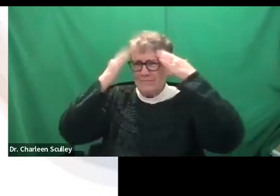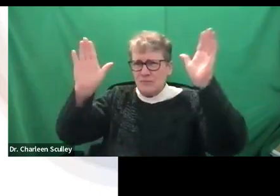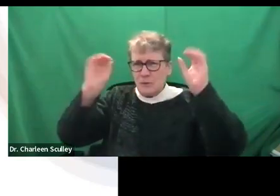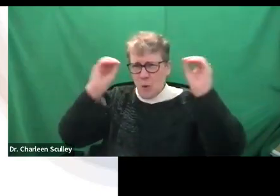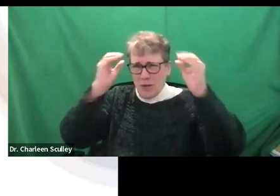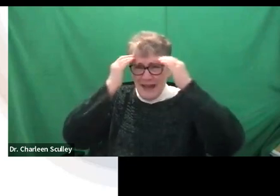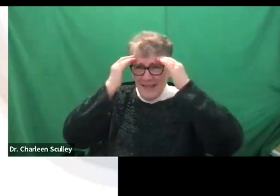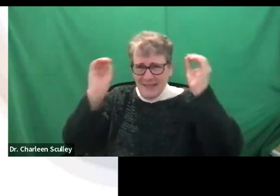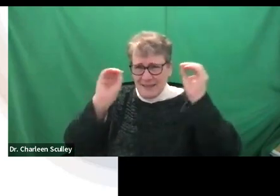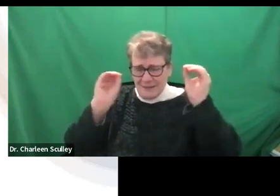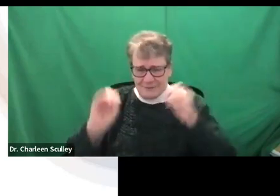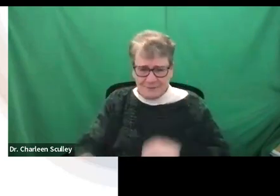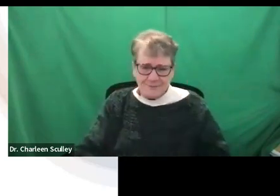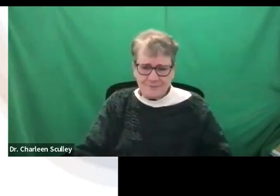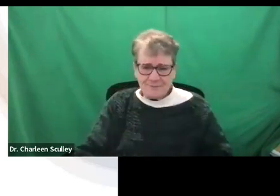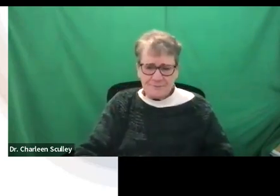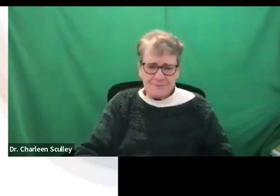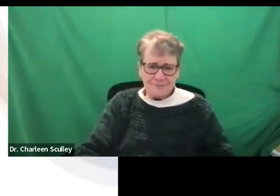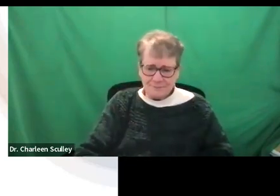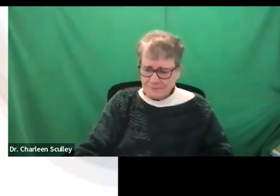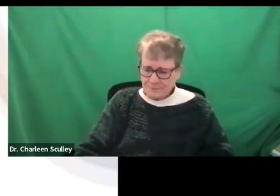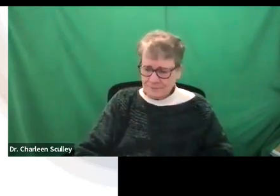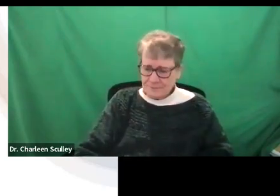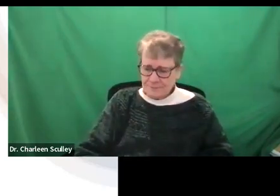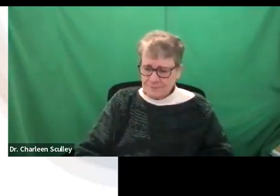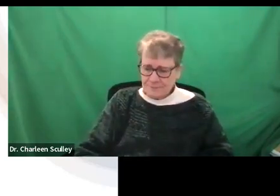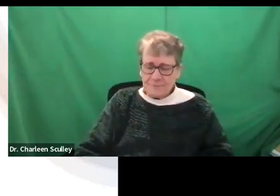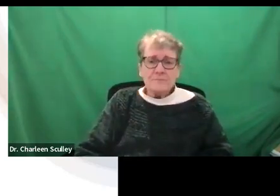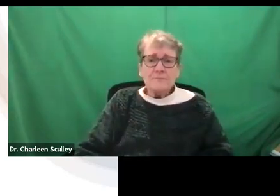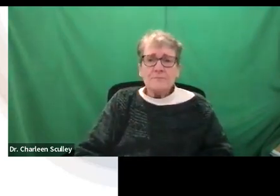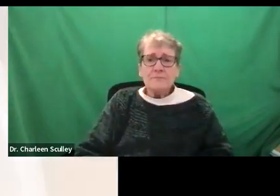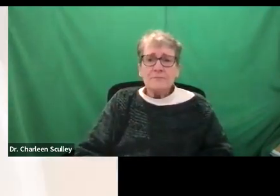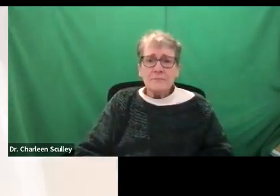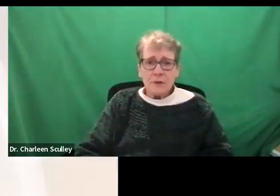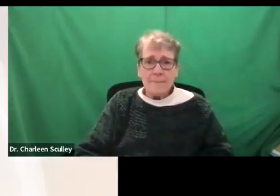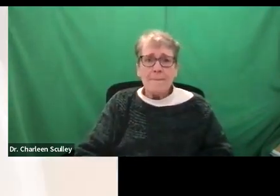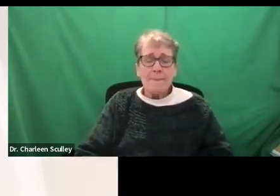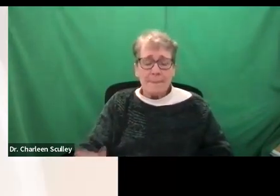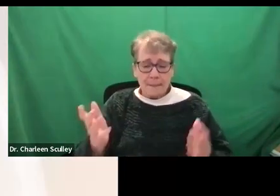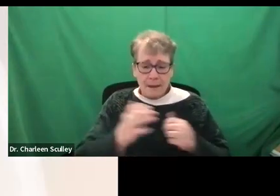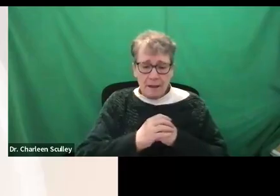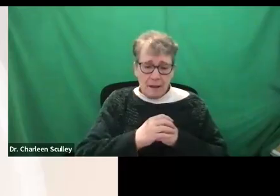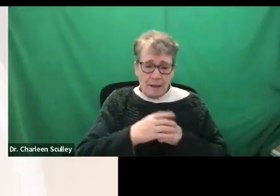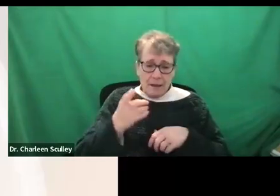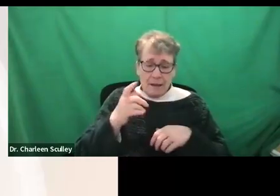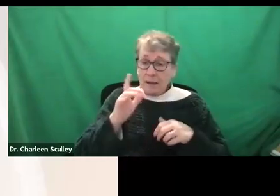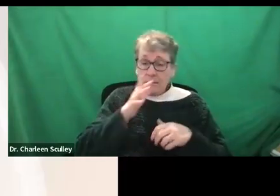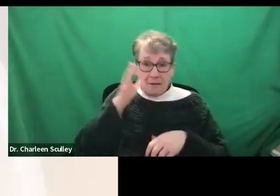They don't know about the risks involved of language deprivation